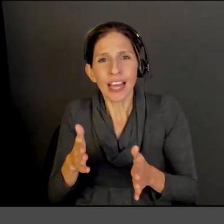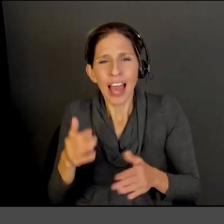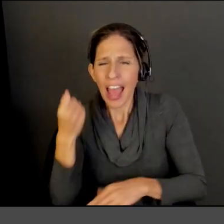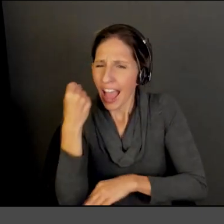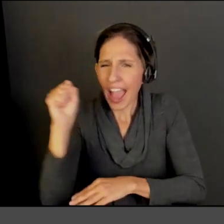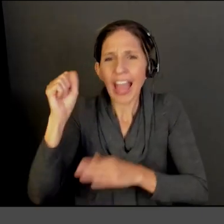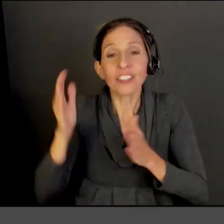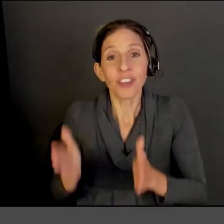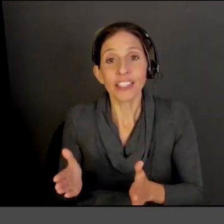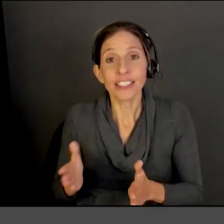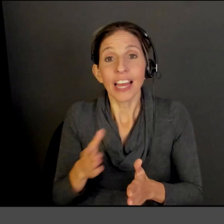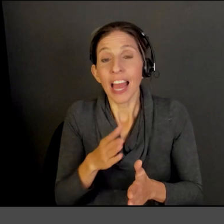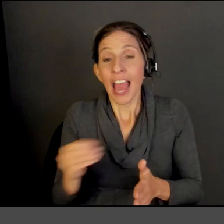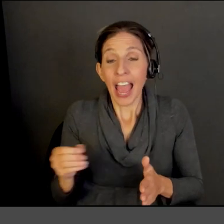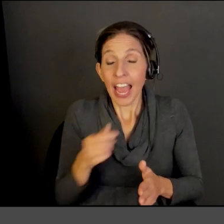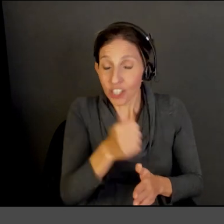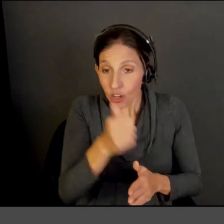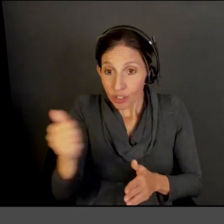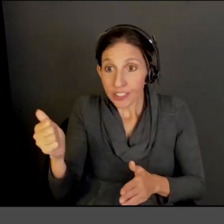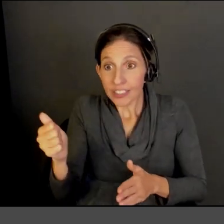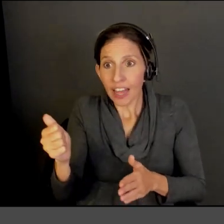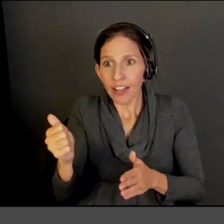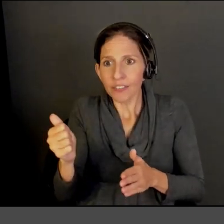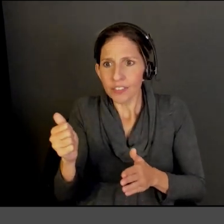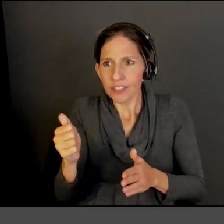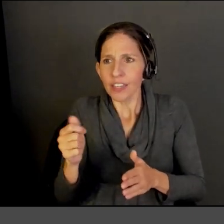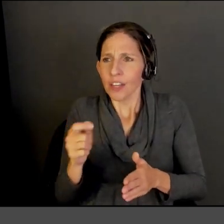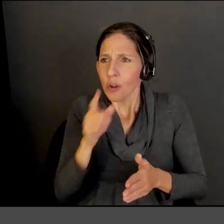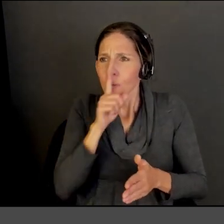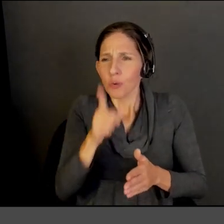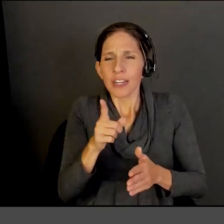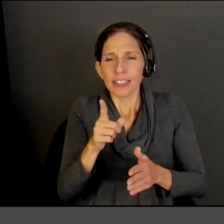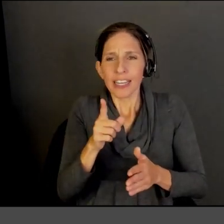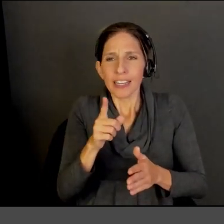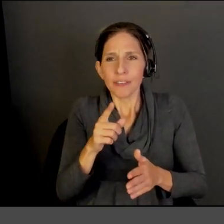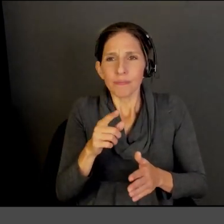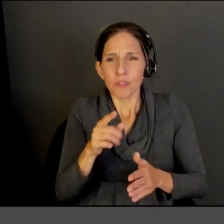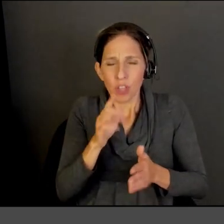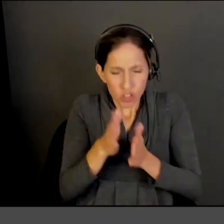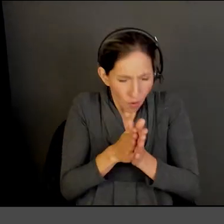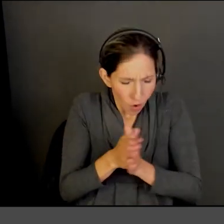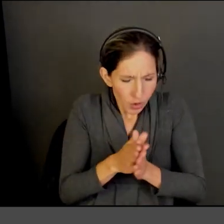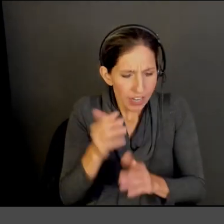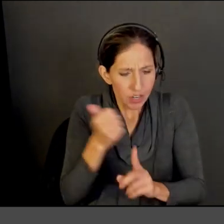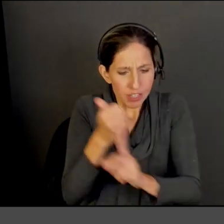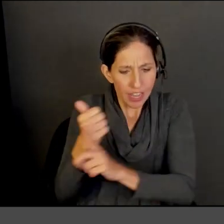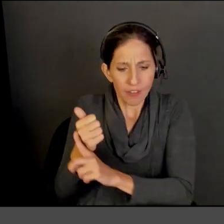TO MAKING YOUR WORK PUBLIC, TO OFFERING YOUR WORK IN A BROAD WAY,